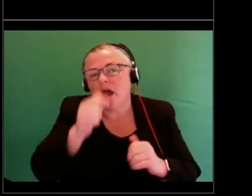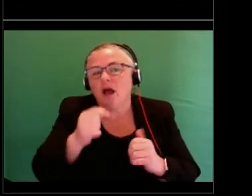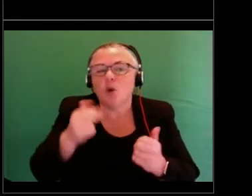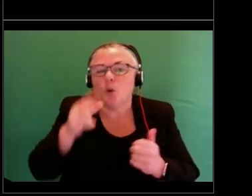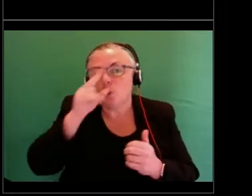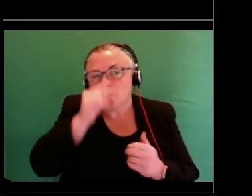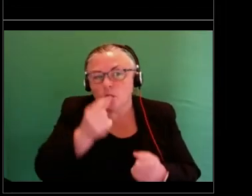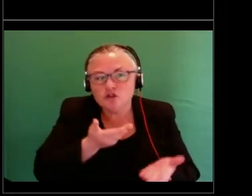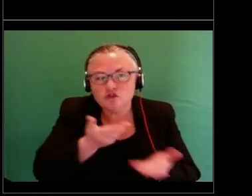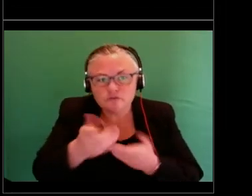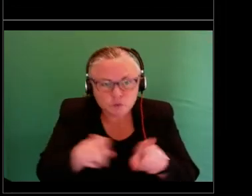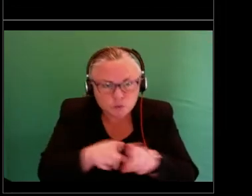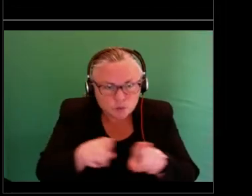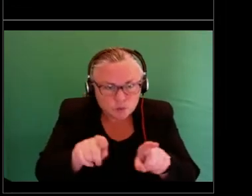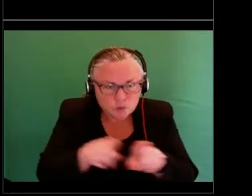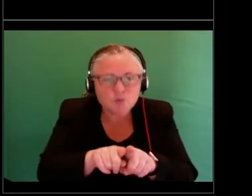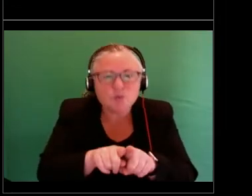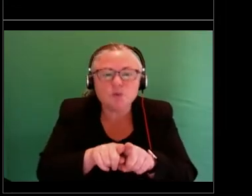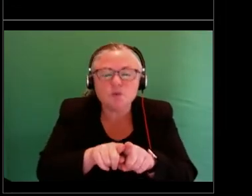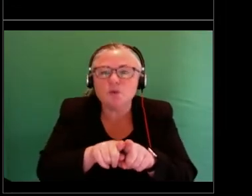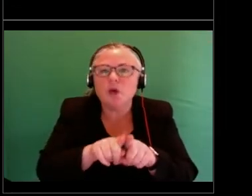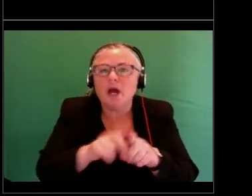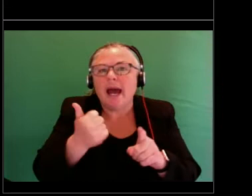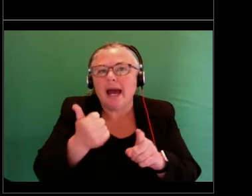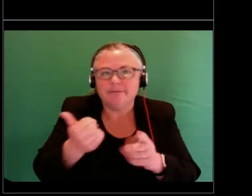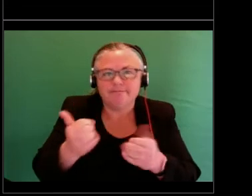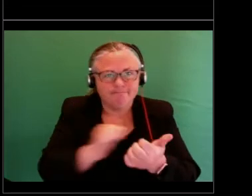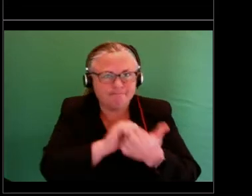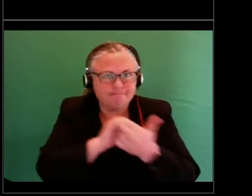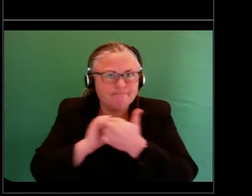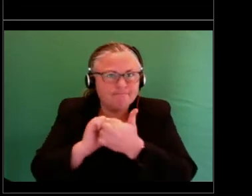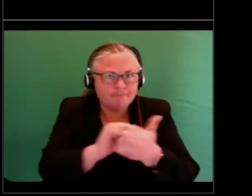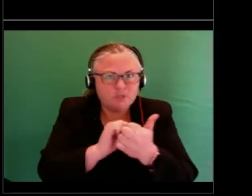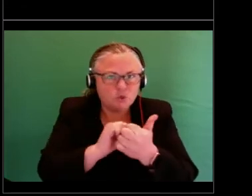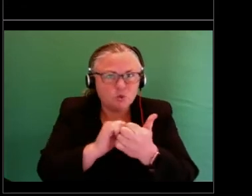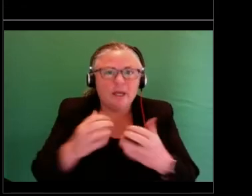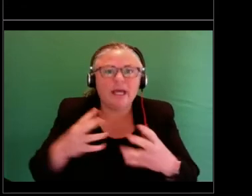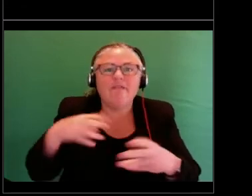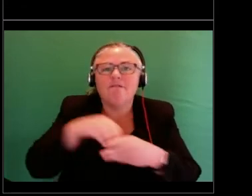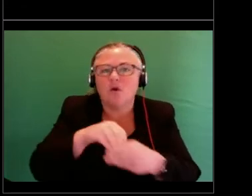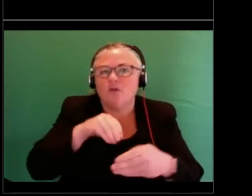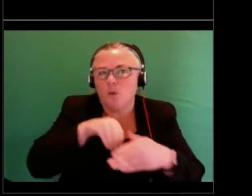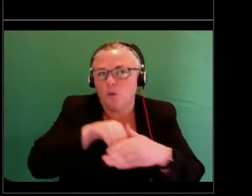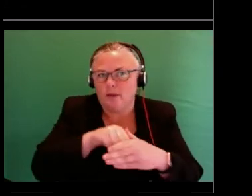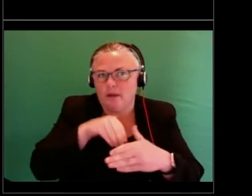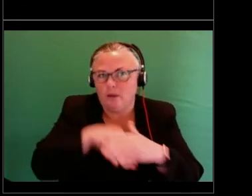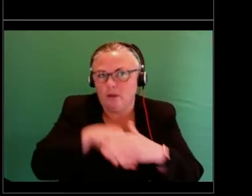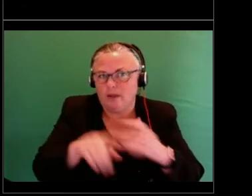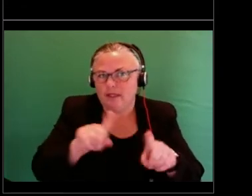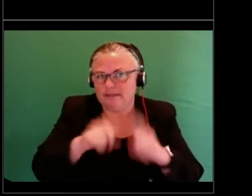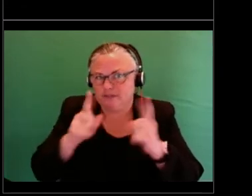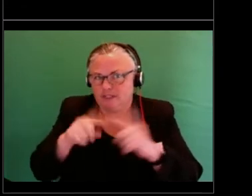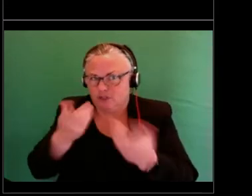That information is helpful to us and, of course, the contact details, and if it is